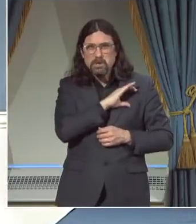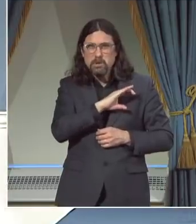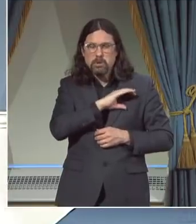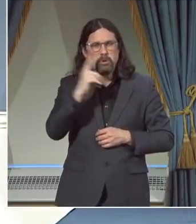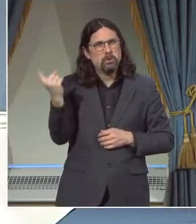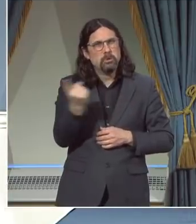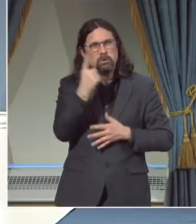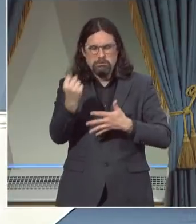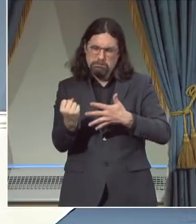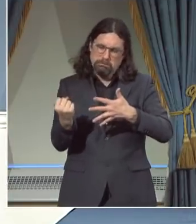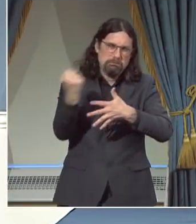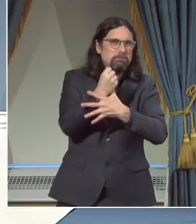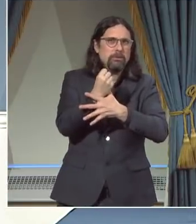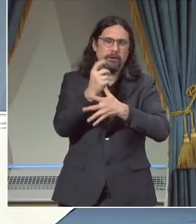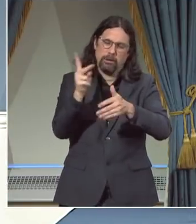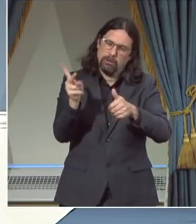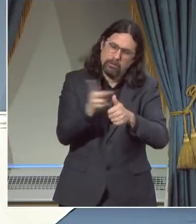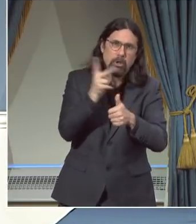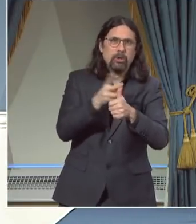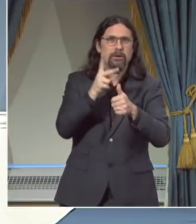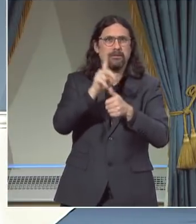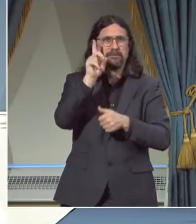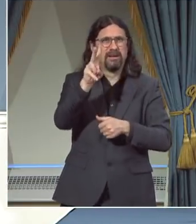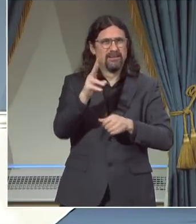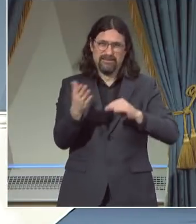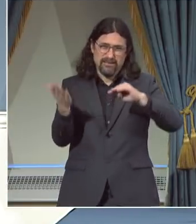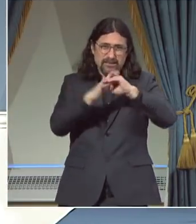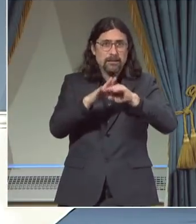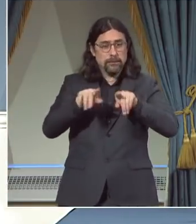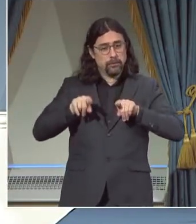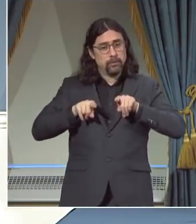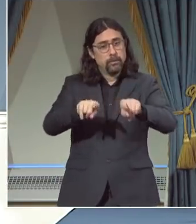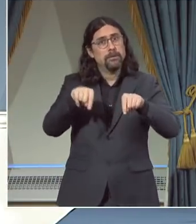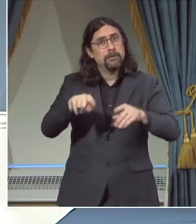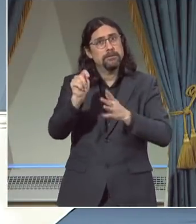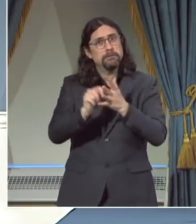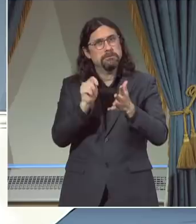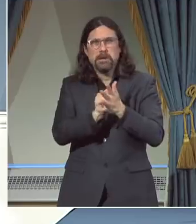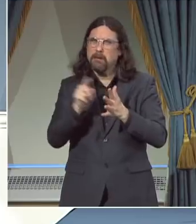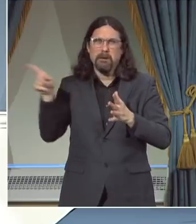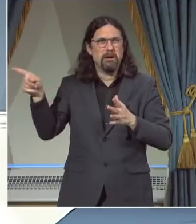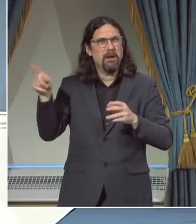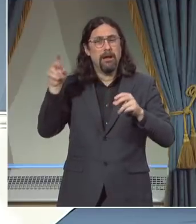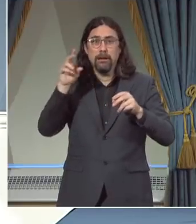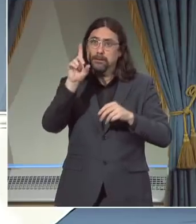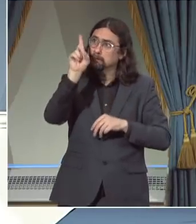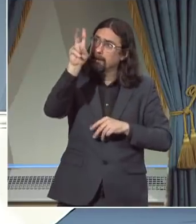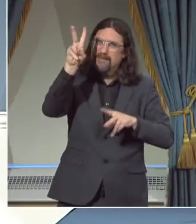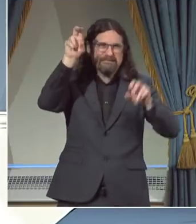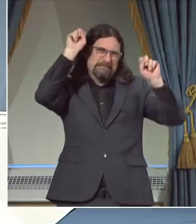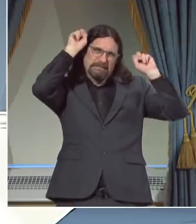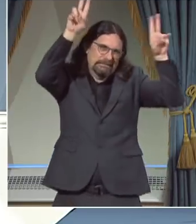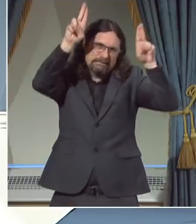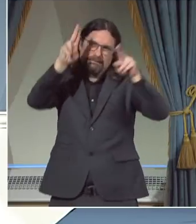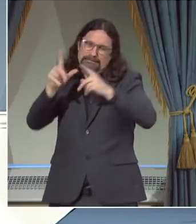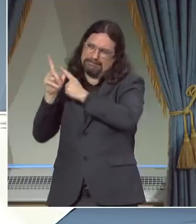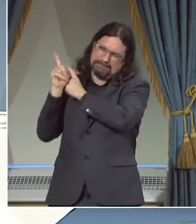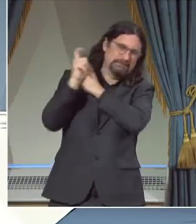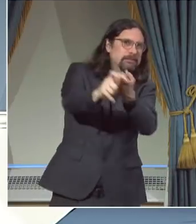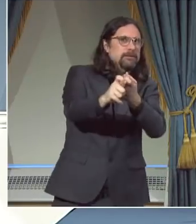PESEALCILYN I THIS RICSS.I DERMOT, YOU WANT TO FOLLOW UP ON THAT? YOU HIT MOST